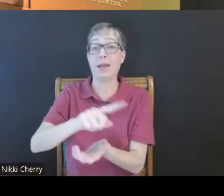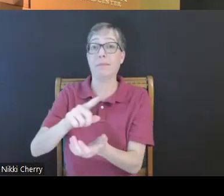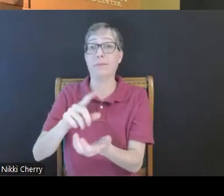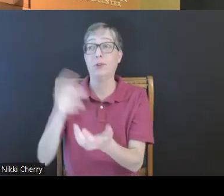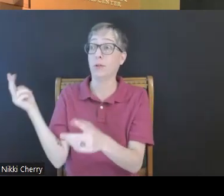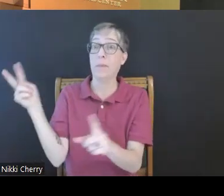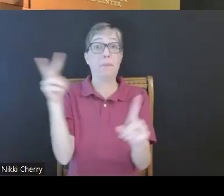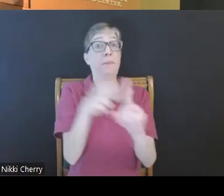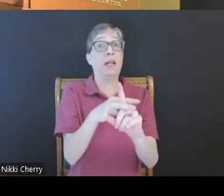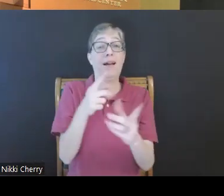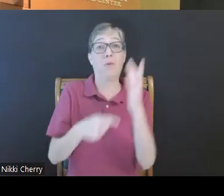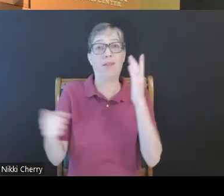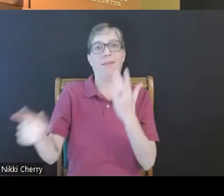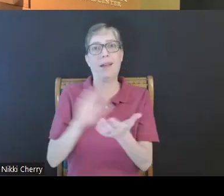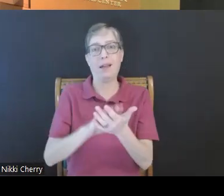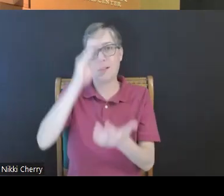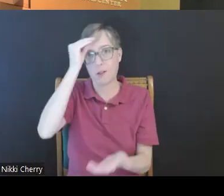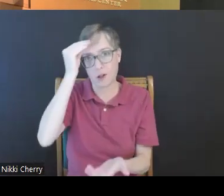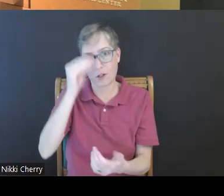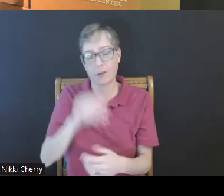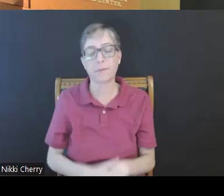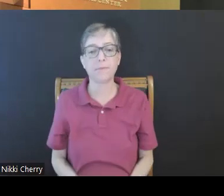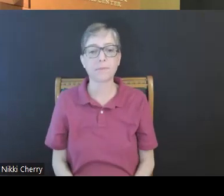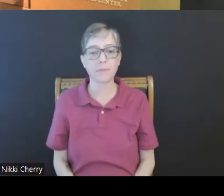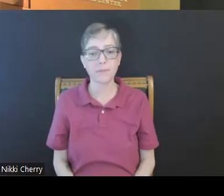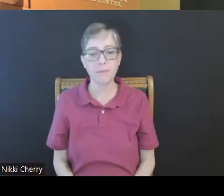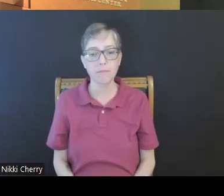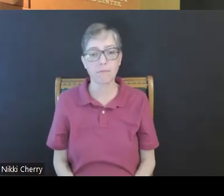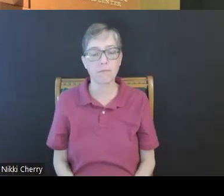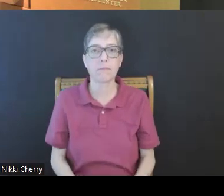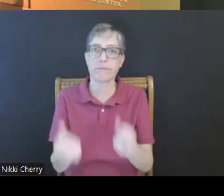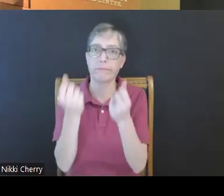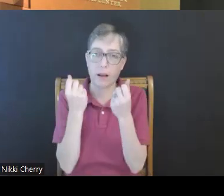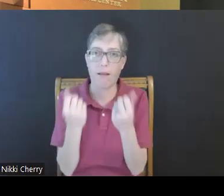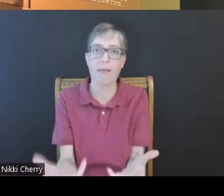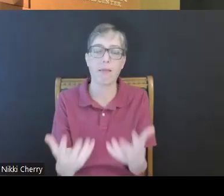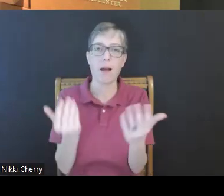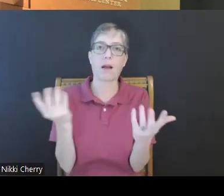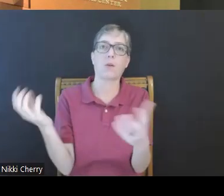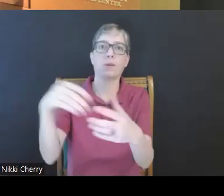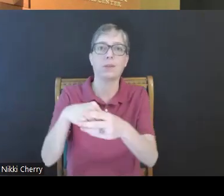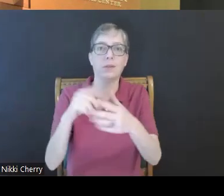I build for this lots and lots of nuts and bolts stuff that you need to do to do this well uh we